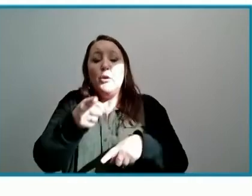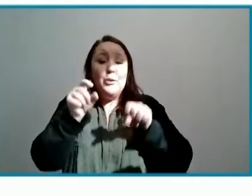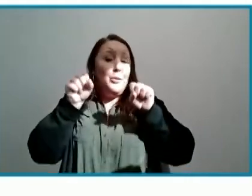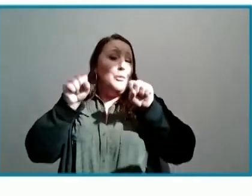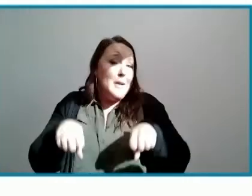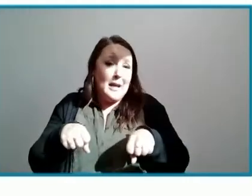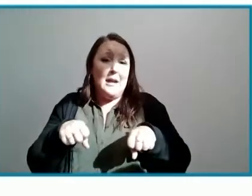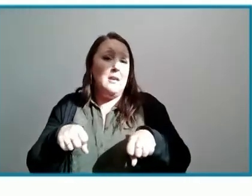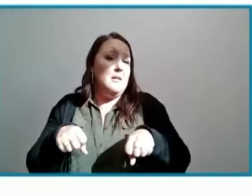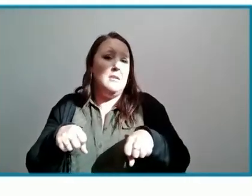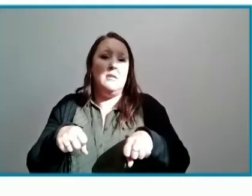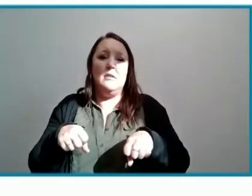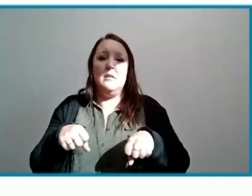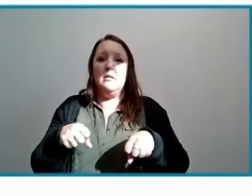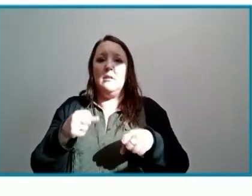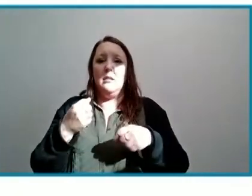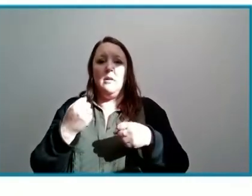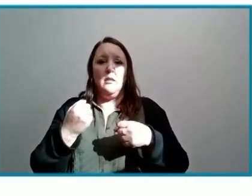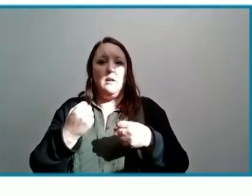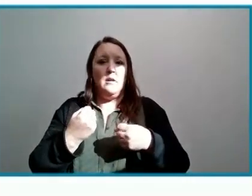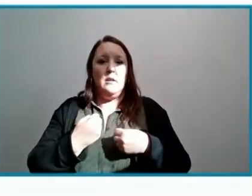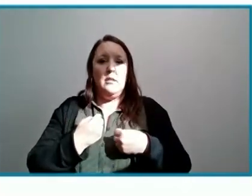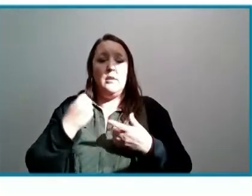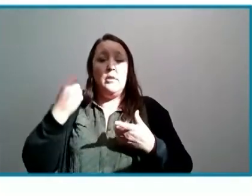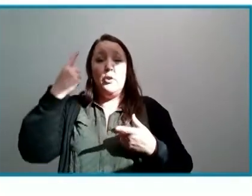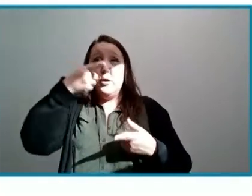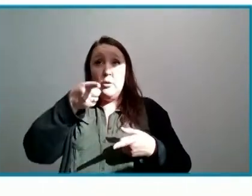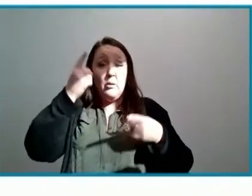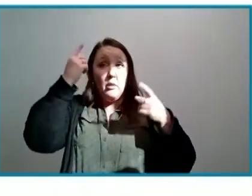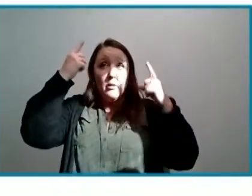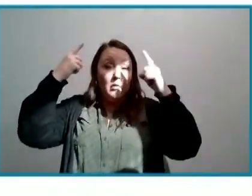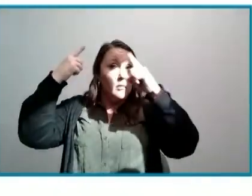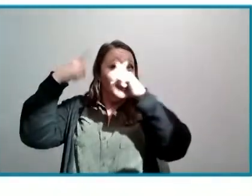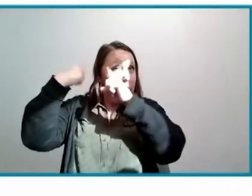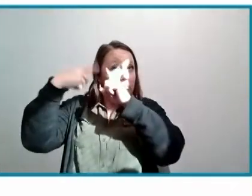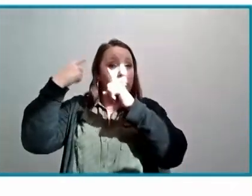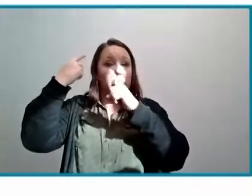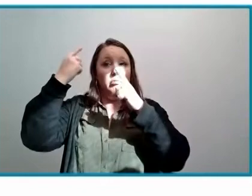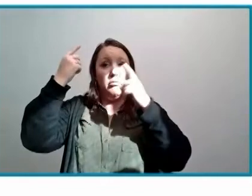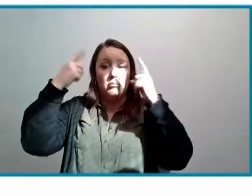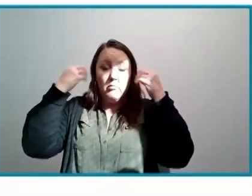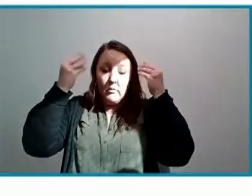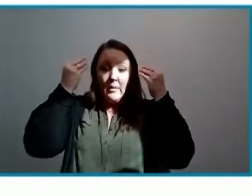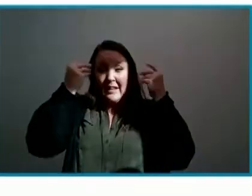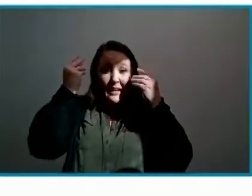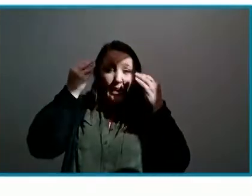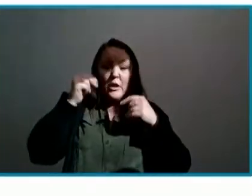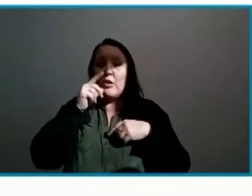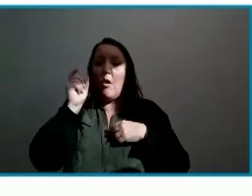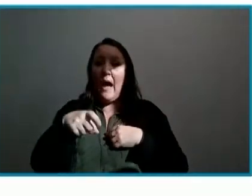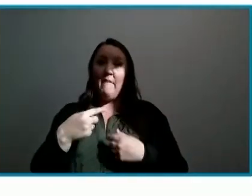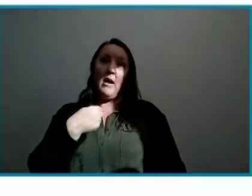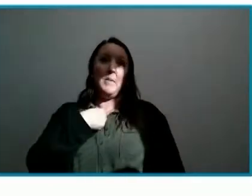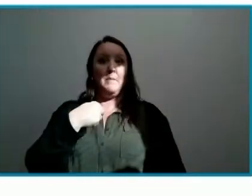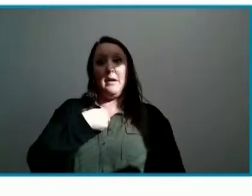get out all the things that are inside of you through other characters. It doesn't have to be like this "I, I, I" or you can get it out through song,